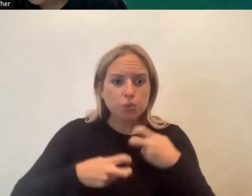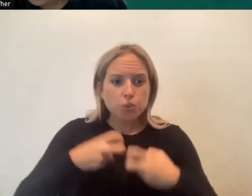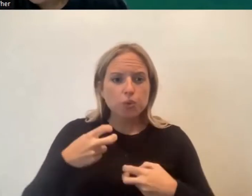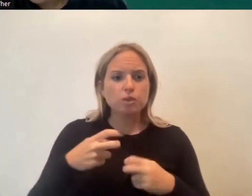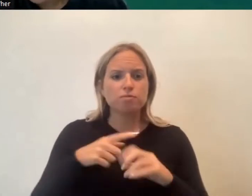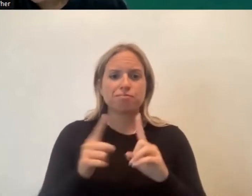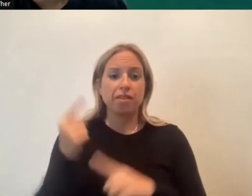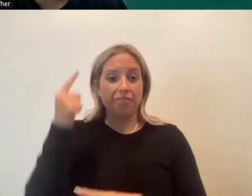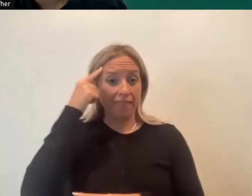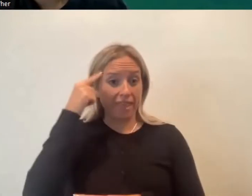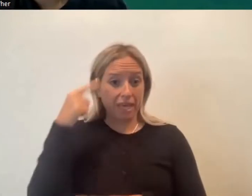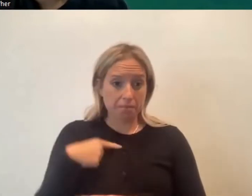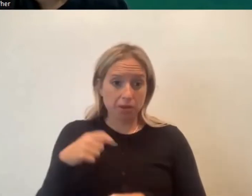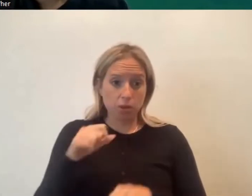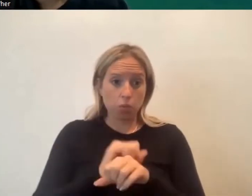that, "I can still work."